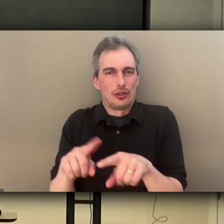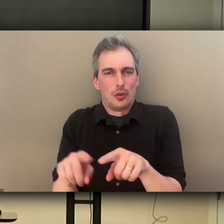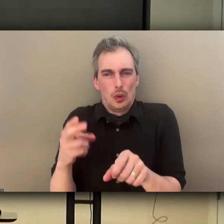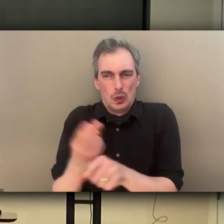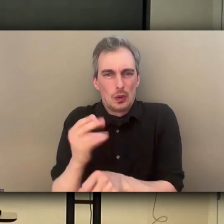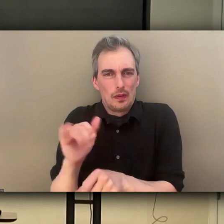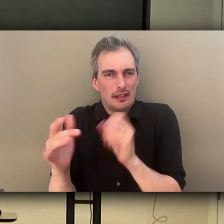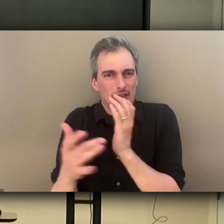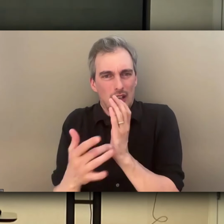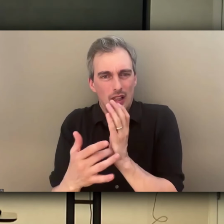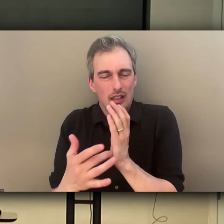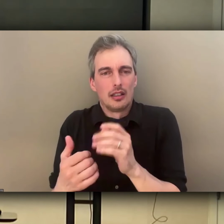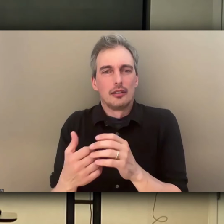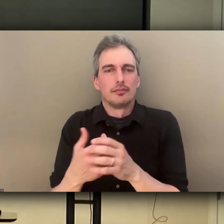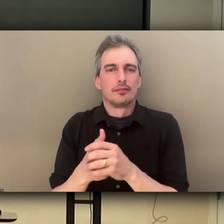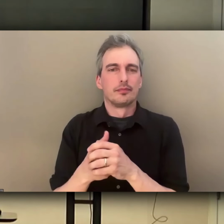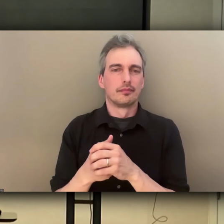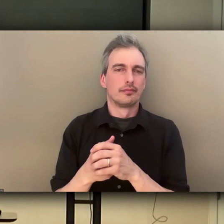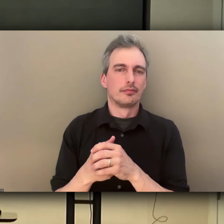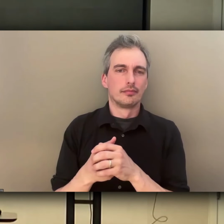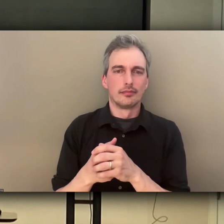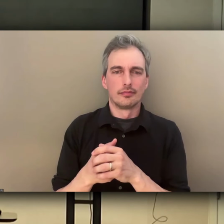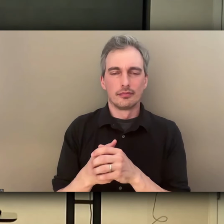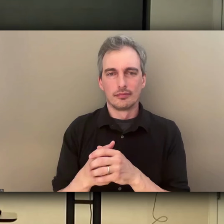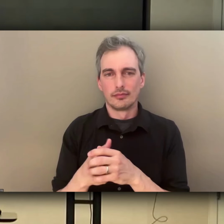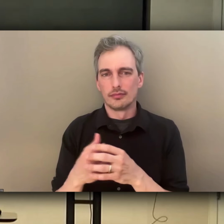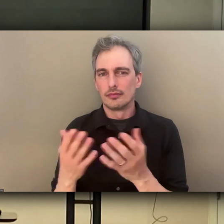it. Or you don't feel super comfortable trying out those things.